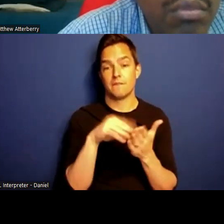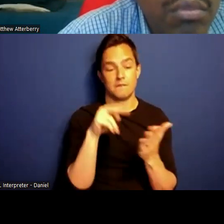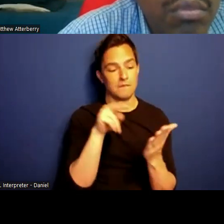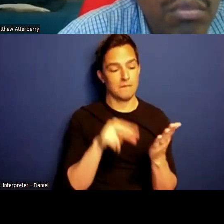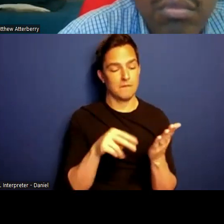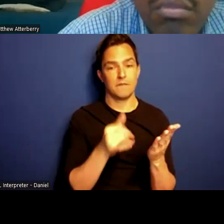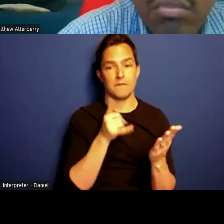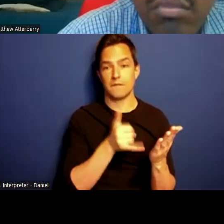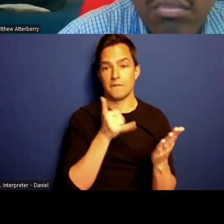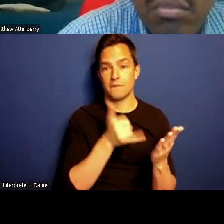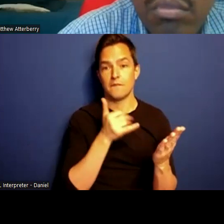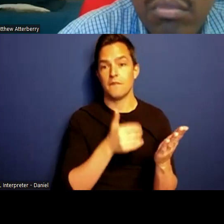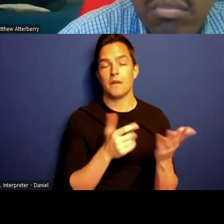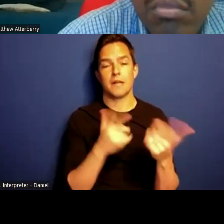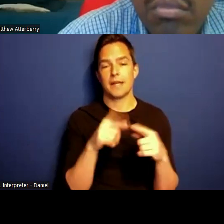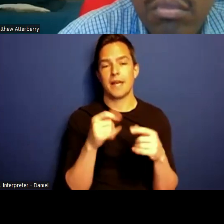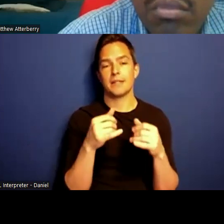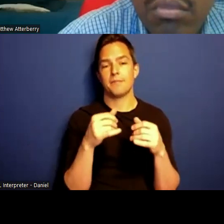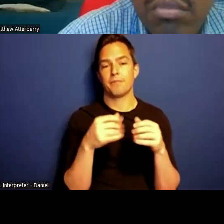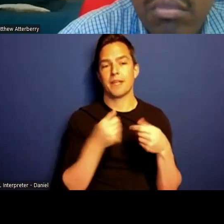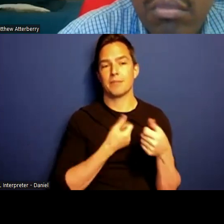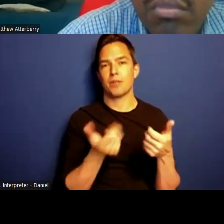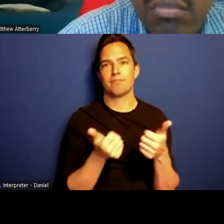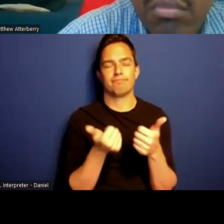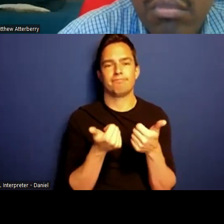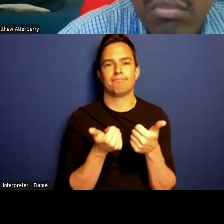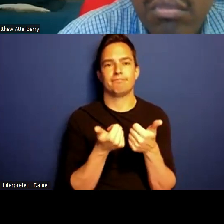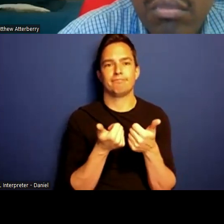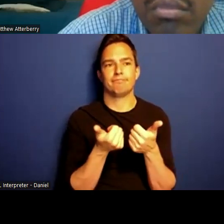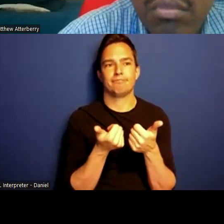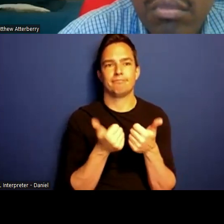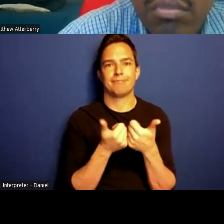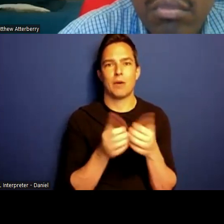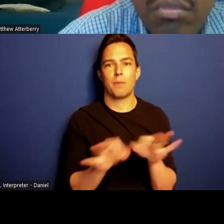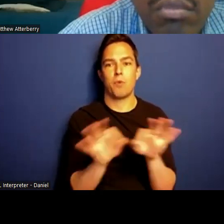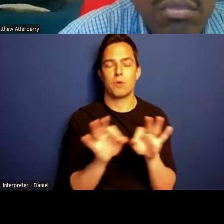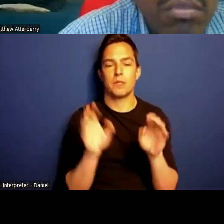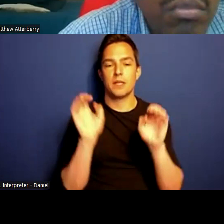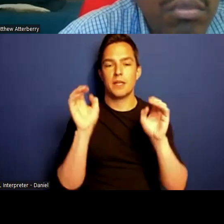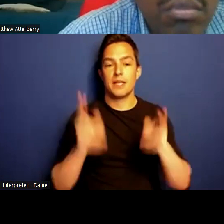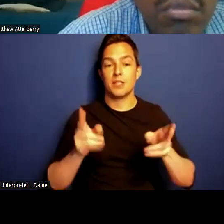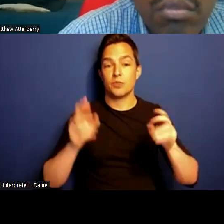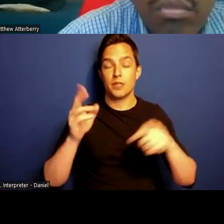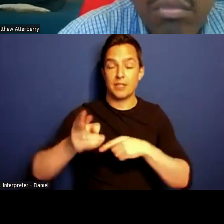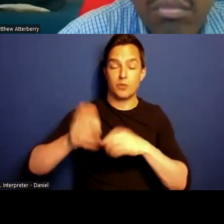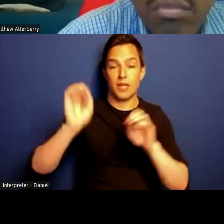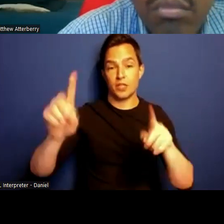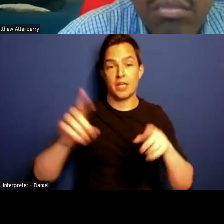can't express how important it is, however, it is being history education, civics education,